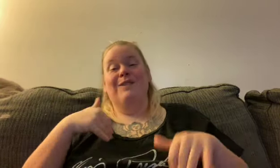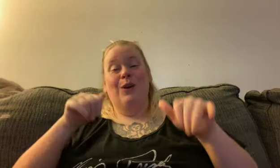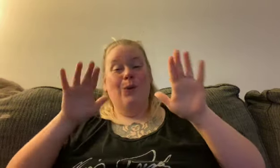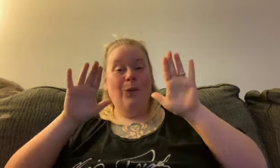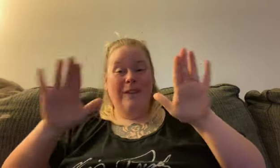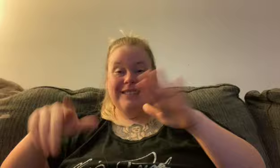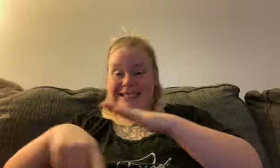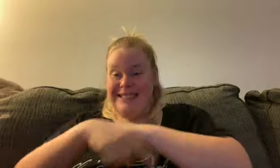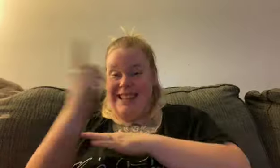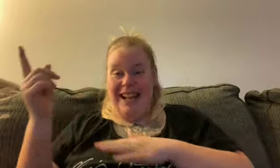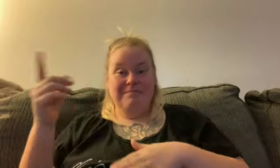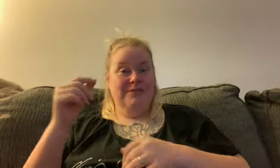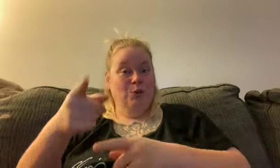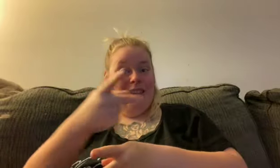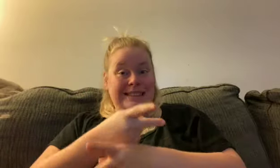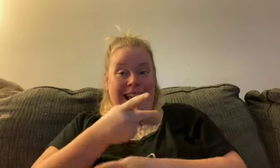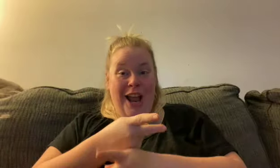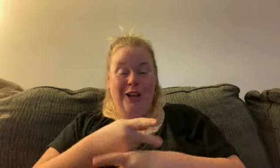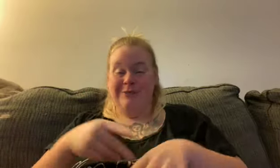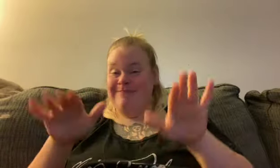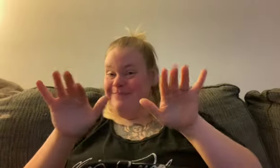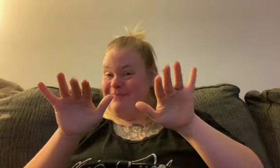I hope you all have a wonderful day and take care! Bye-bye!